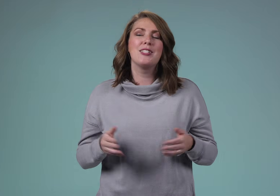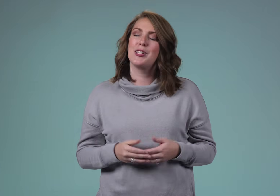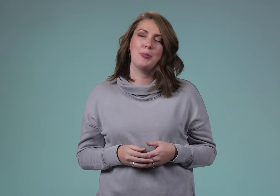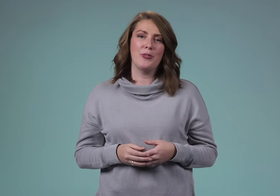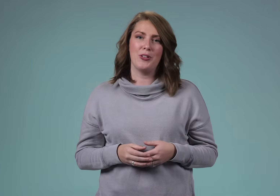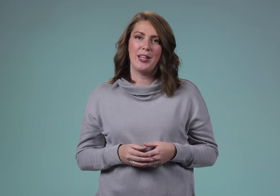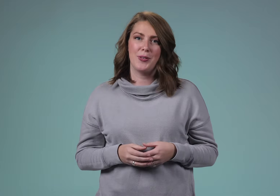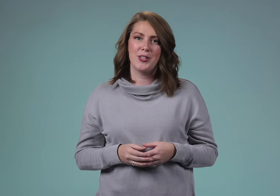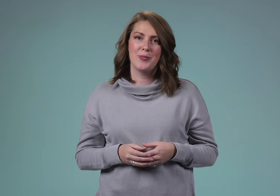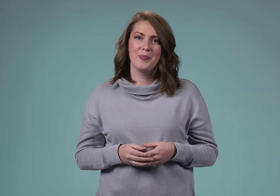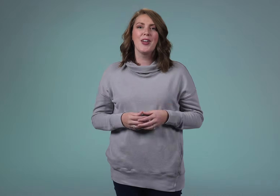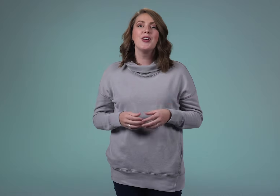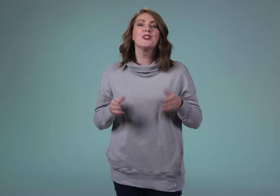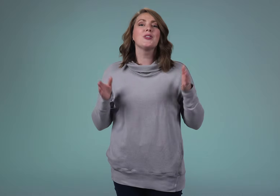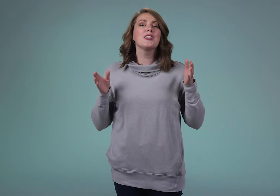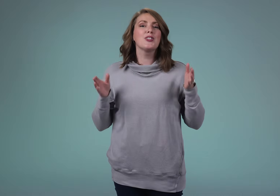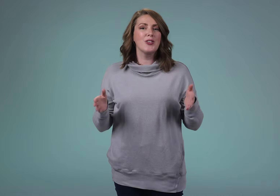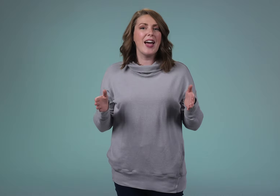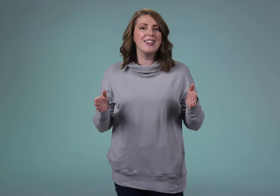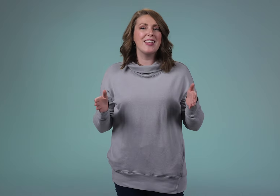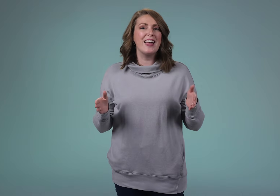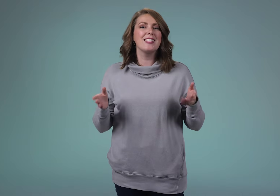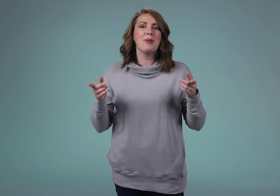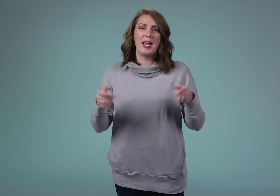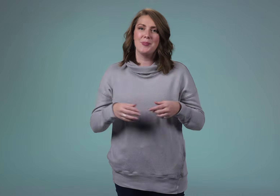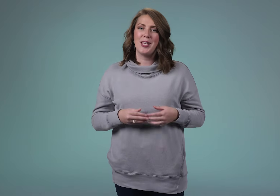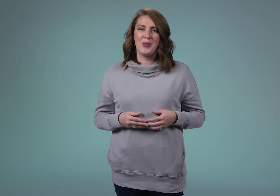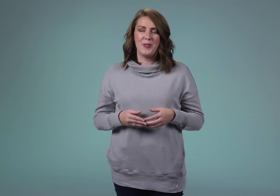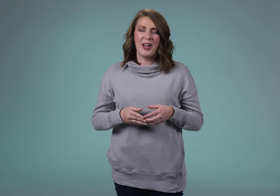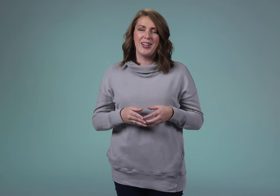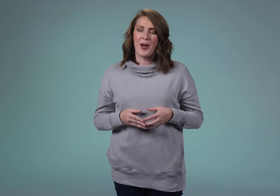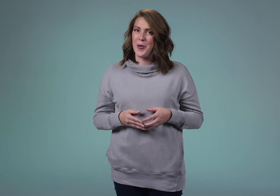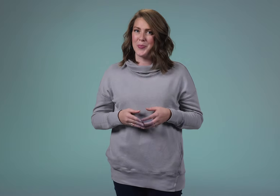this beautiful language. So let's learn how to sign some items that you would find in a home.